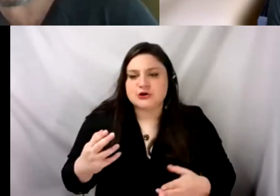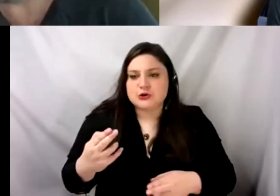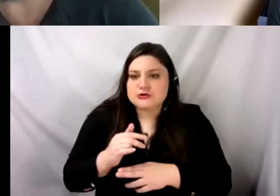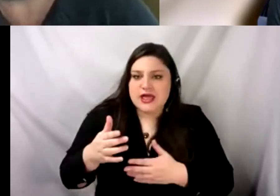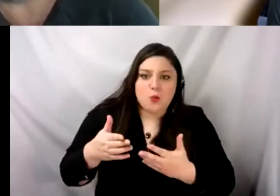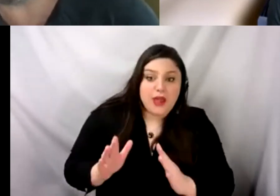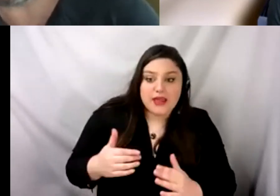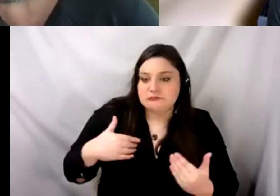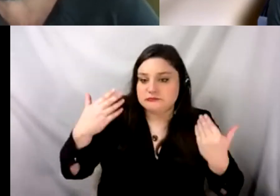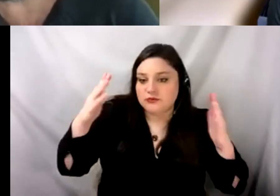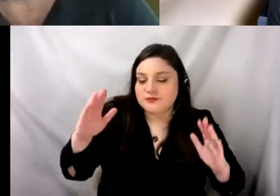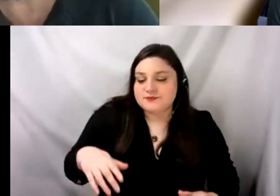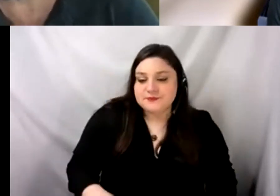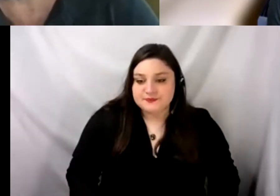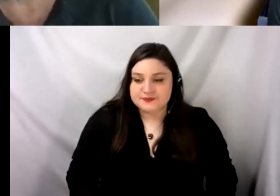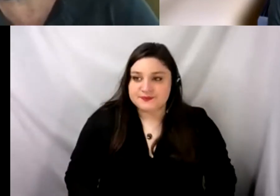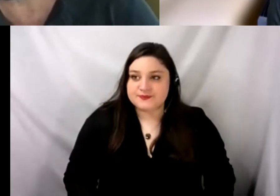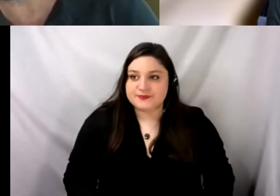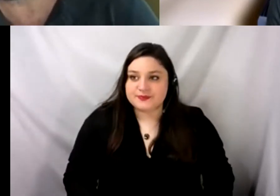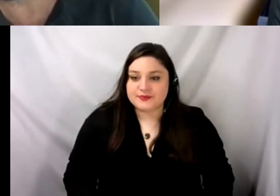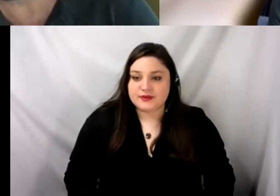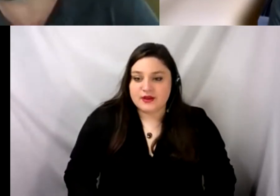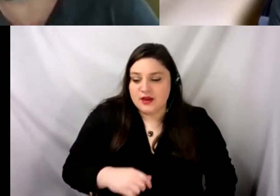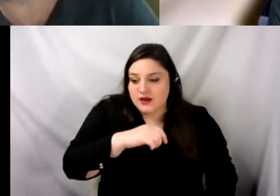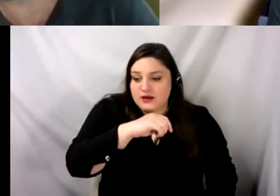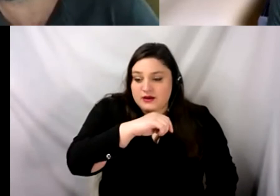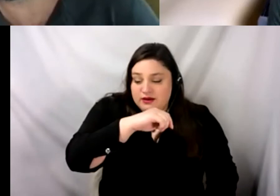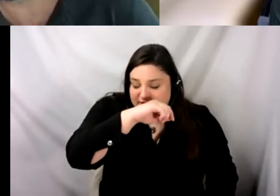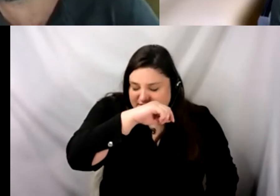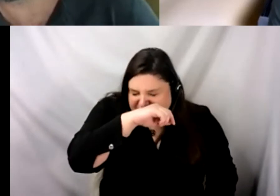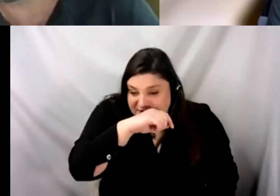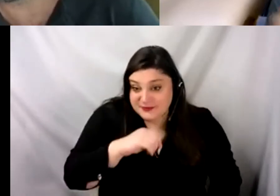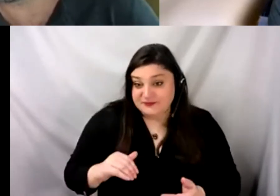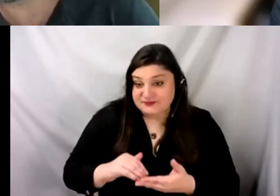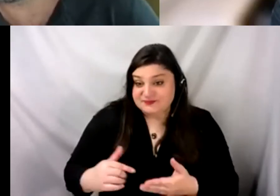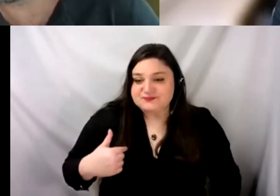Okay. And to be clear --